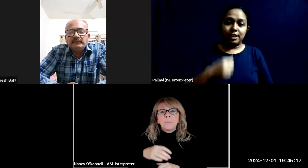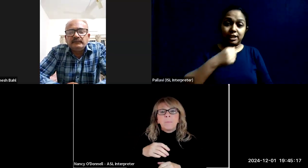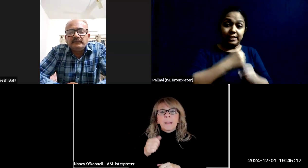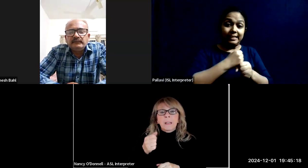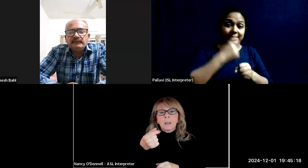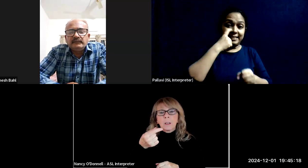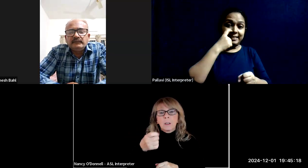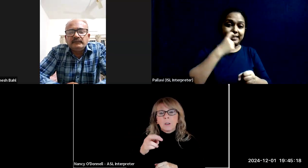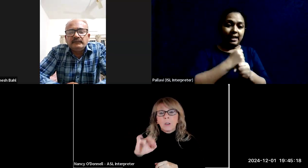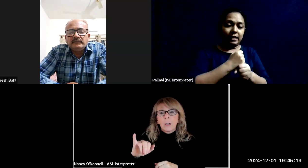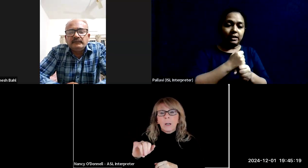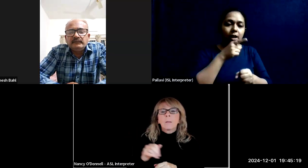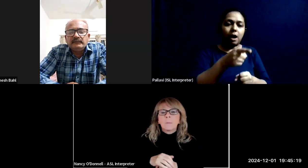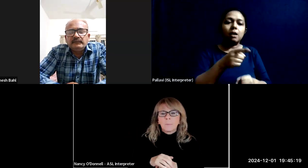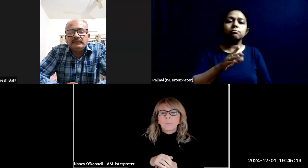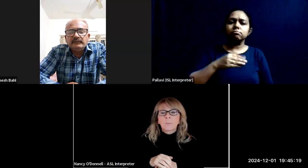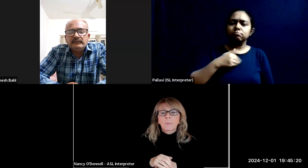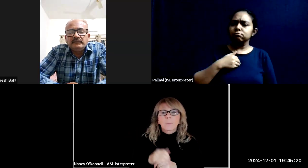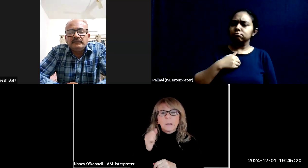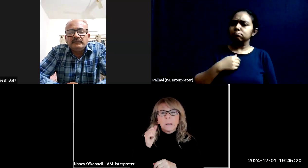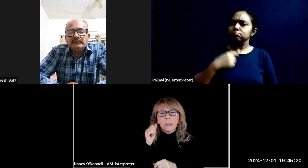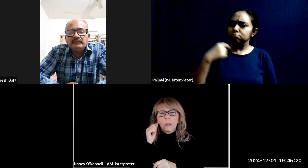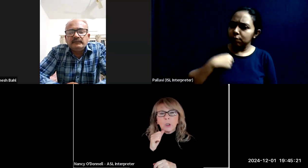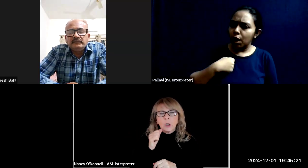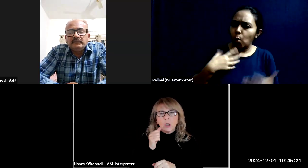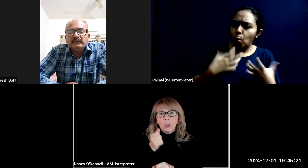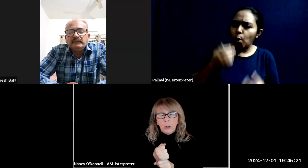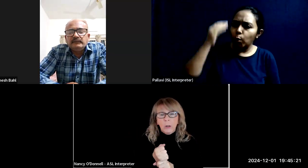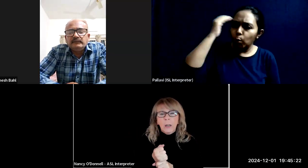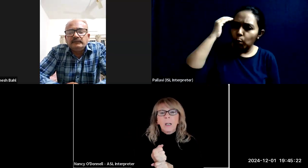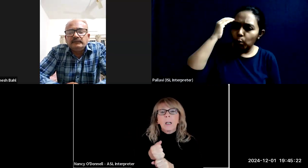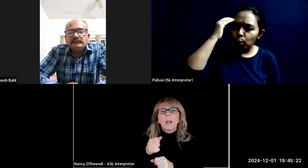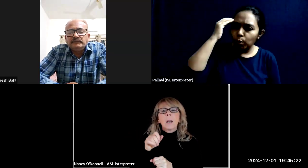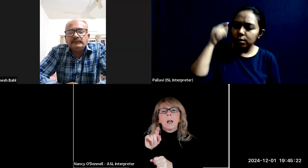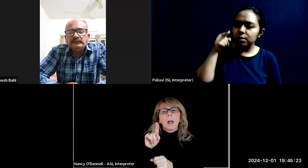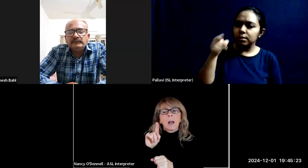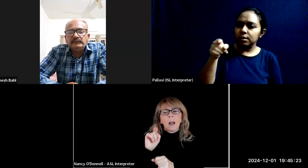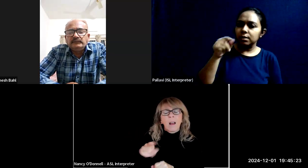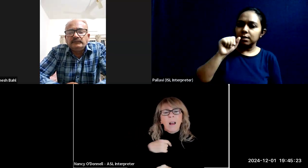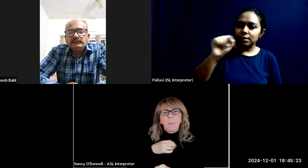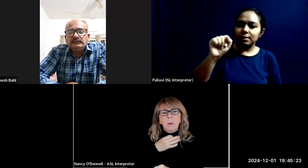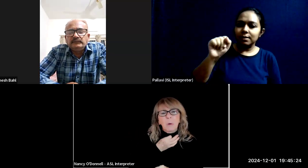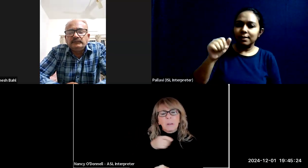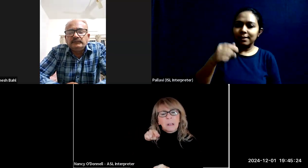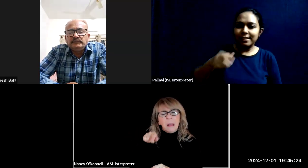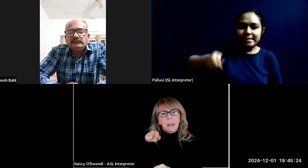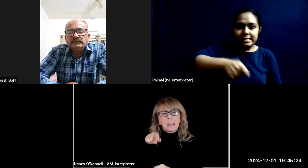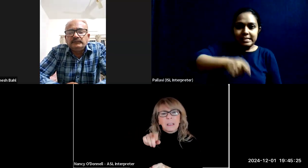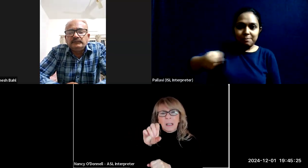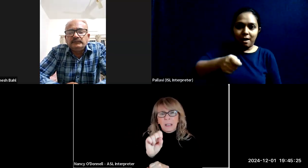So I am curious in terms of this Saarthi or a smart cane.